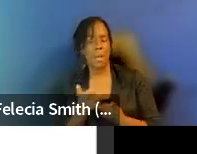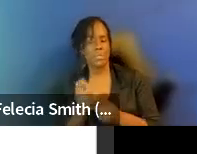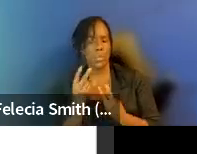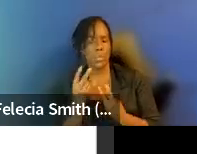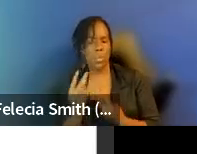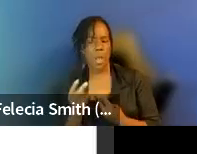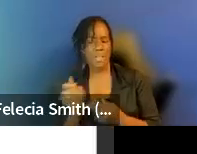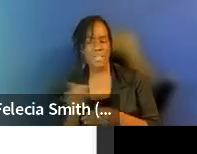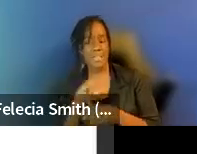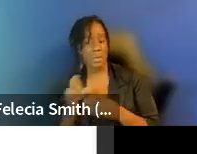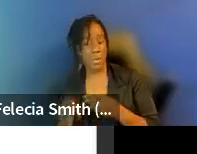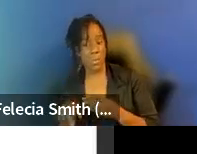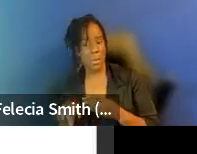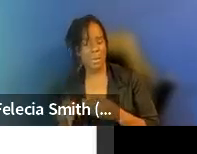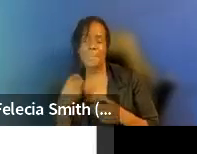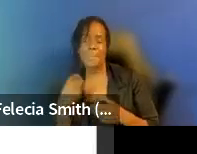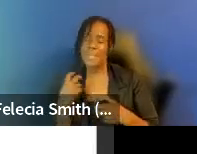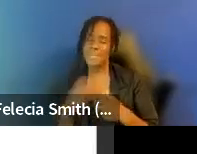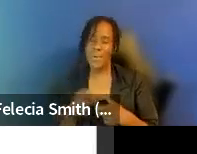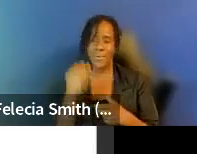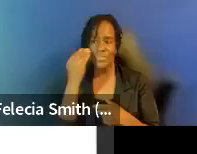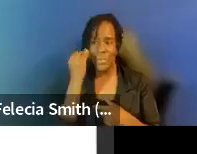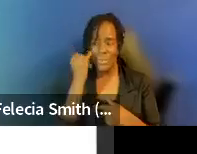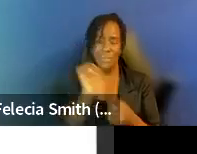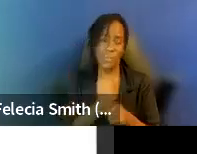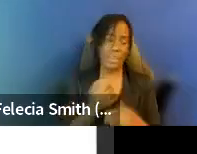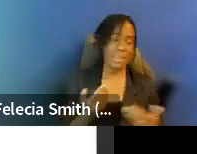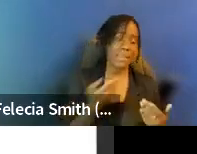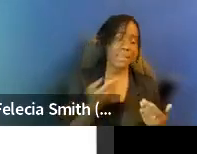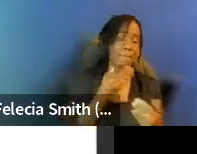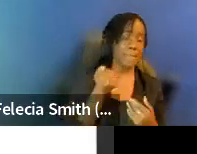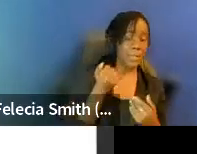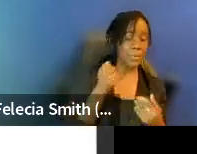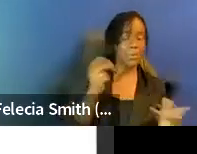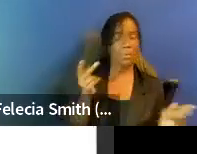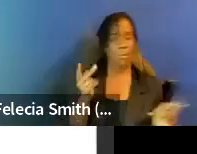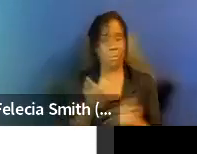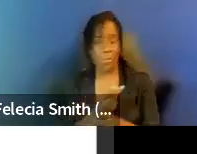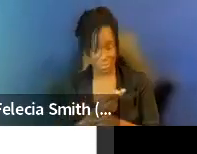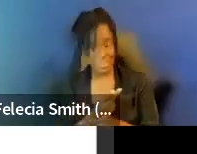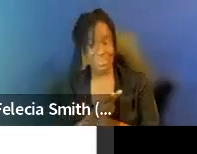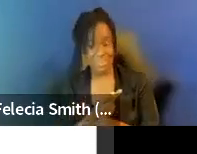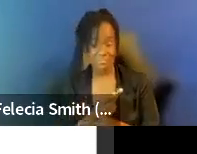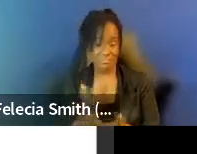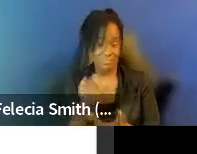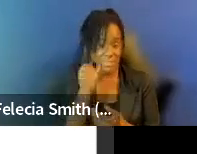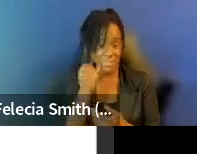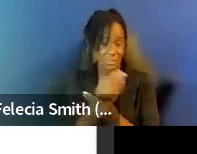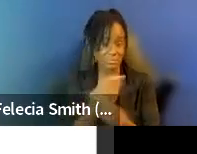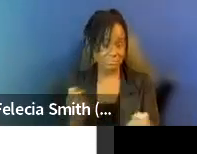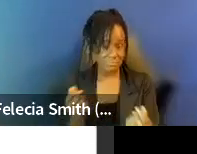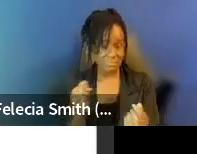data within our health systems. There is a lot of conversations happening around that currently. And still a lot of movement that